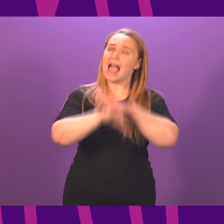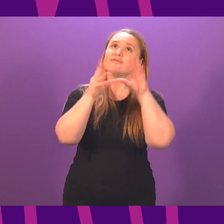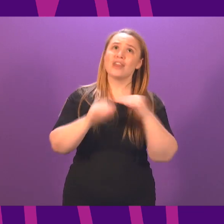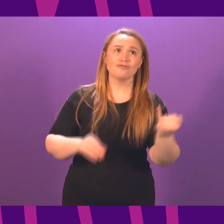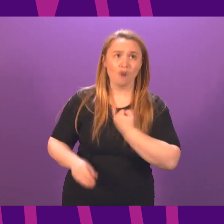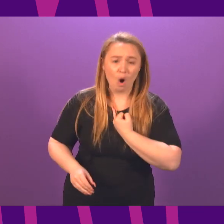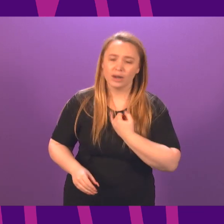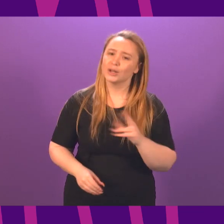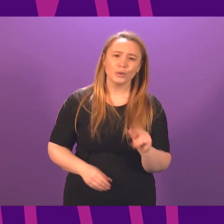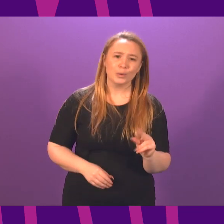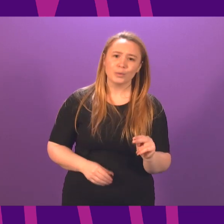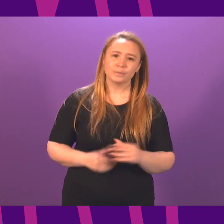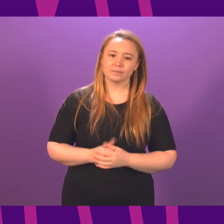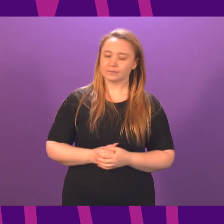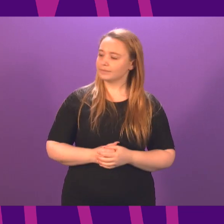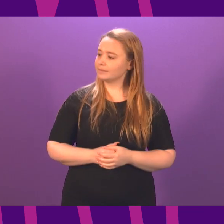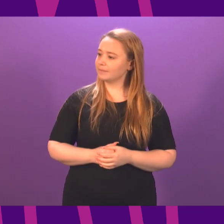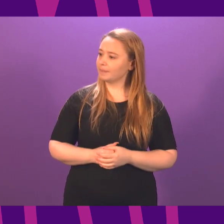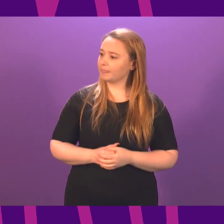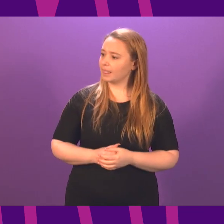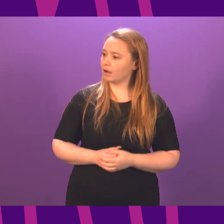Willie Rennie: God forbid that we ever ask questions of the First